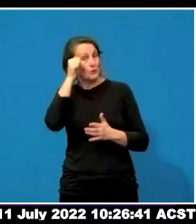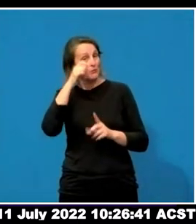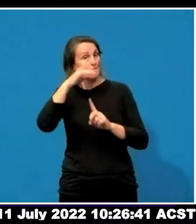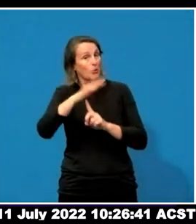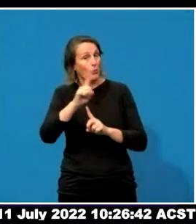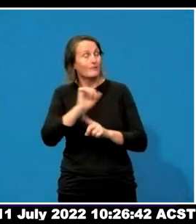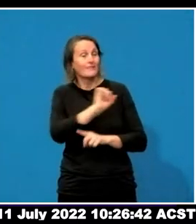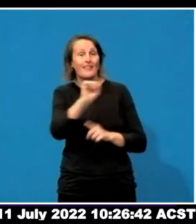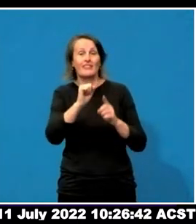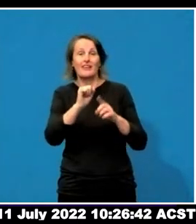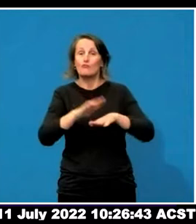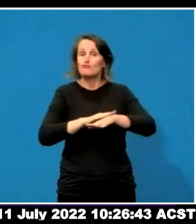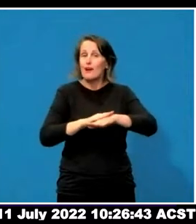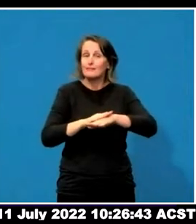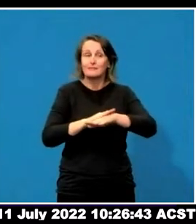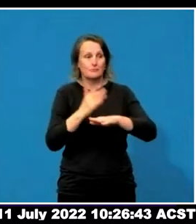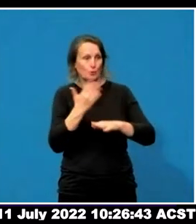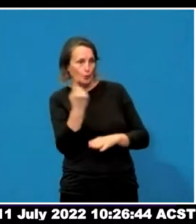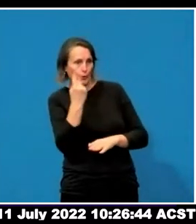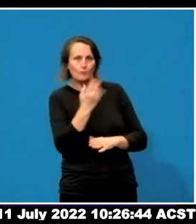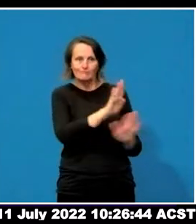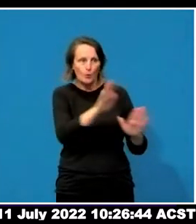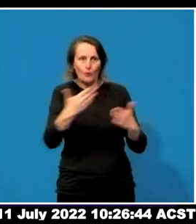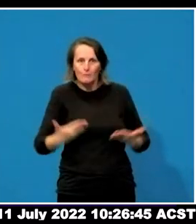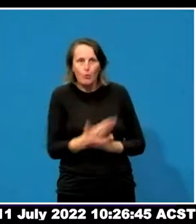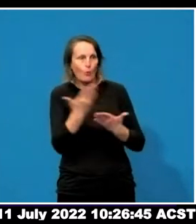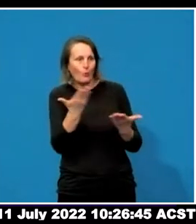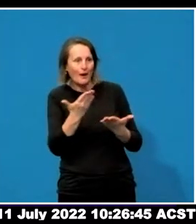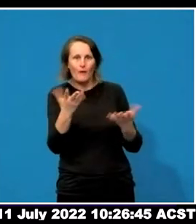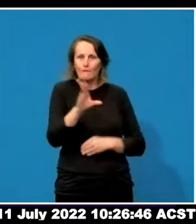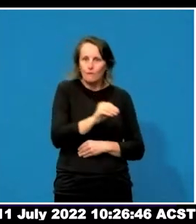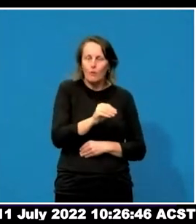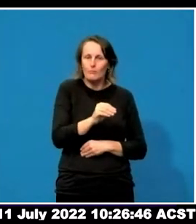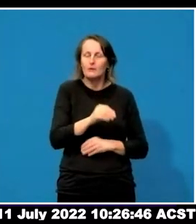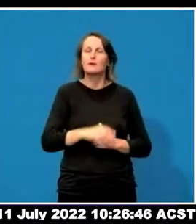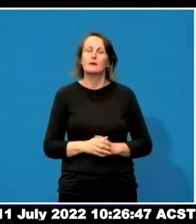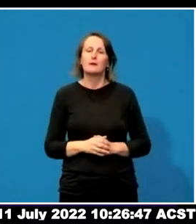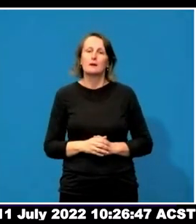The Terms of Reference also direct us to have regard to the "particular situation" of